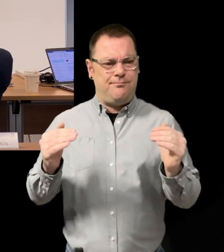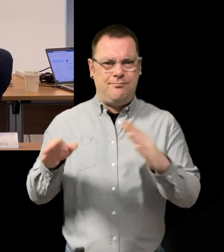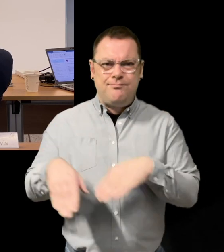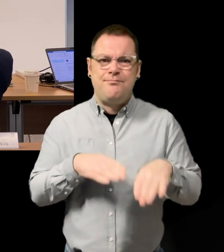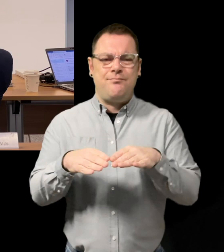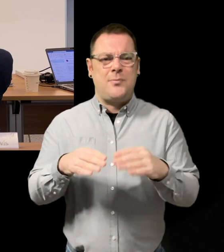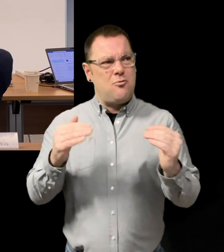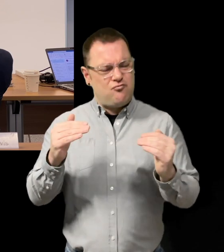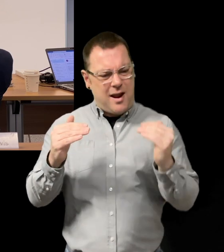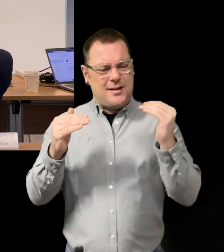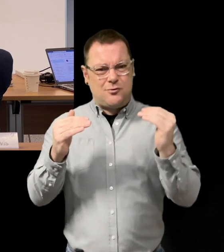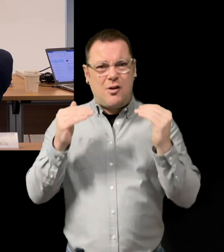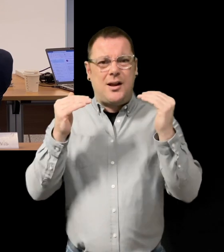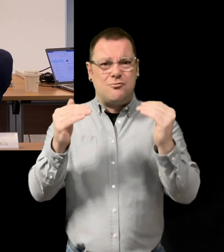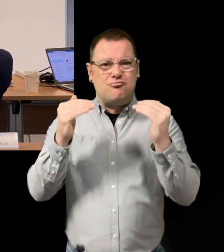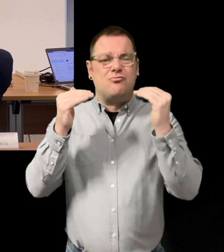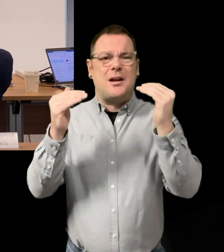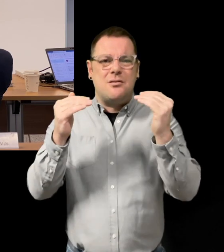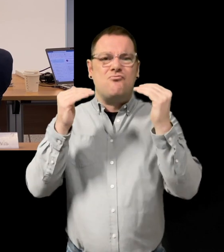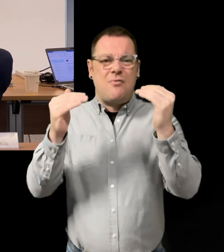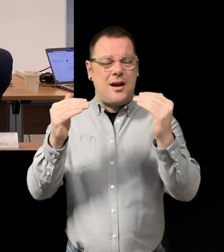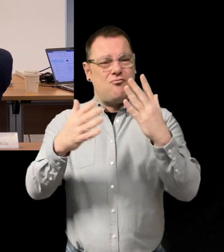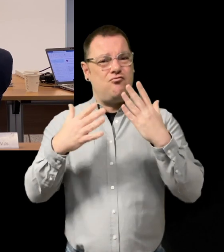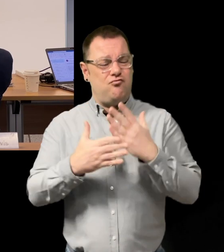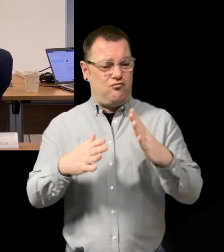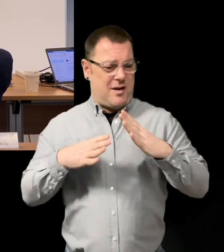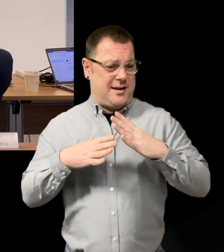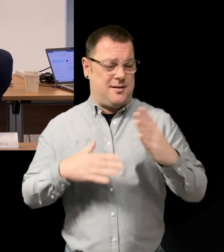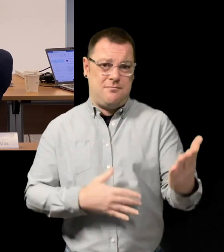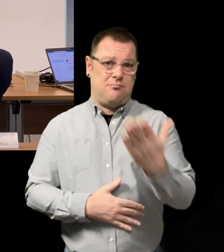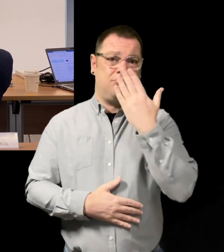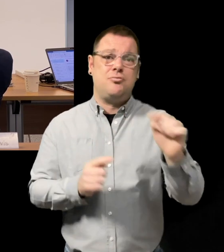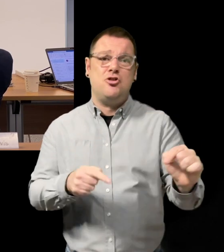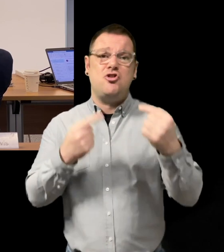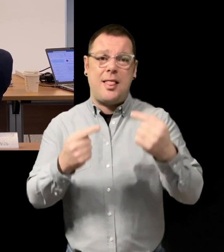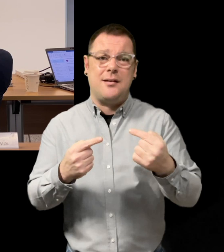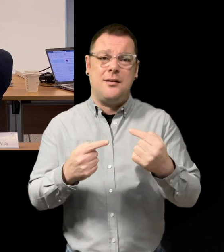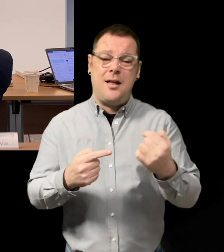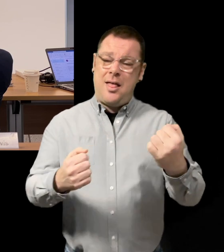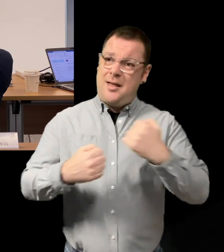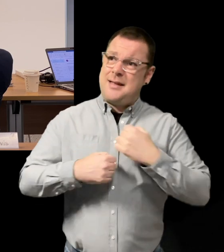that we keep raising the bar and stand ready to face any future challenge. That is our ambition.